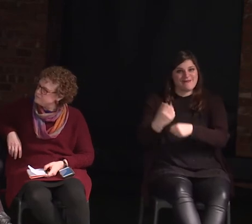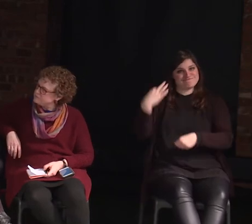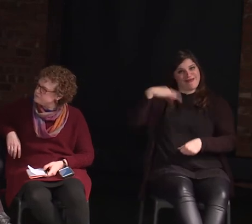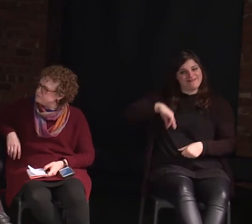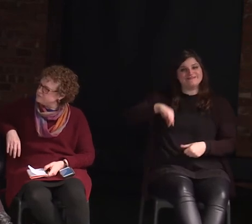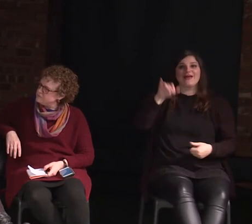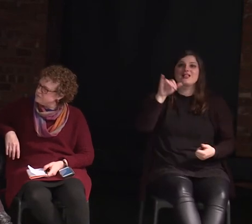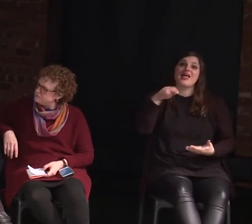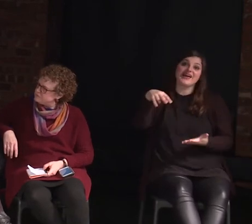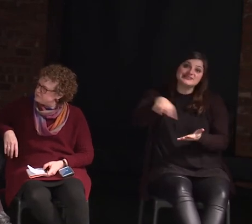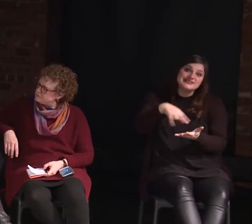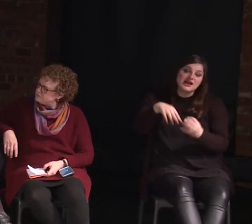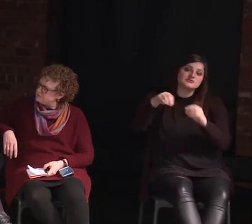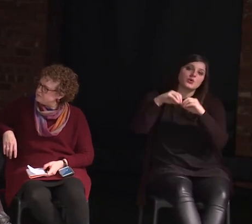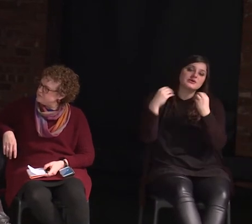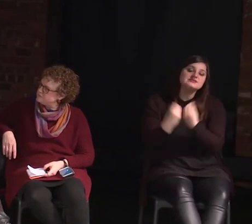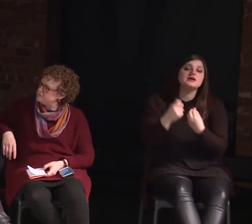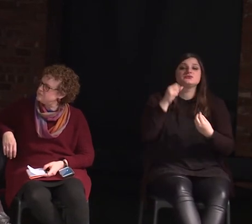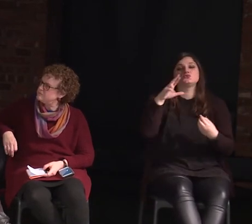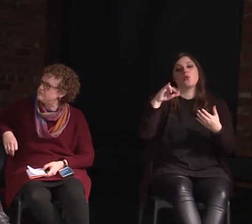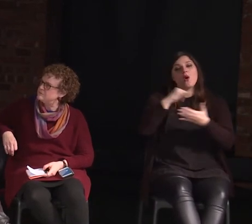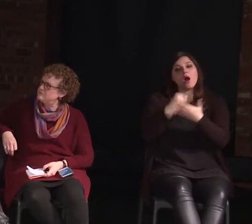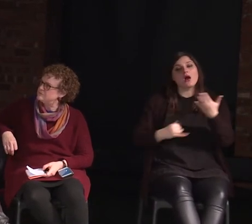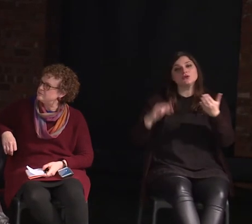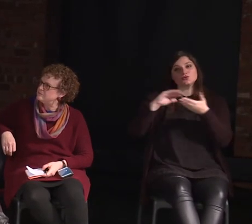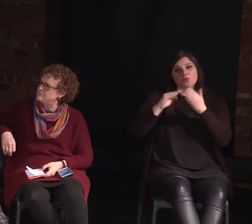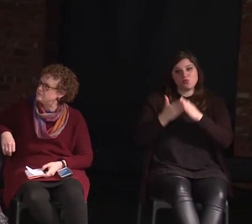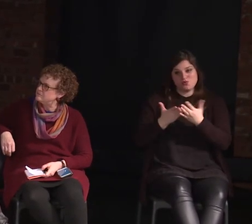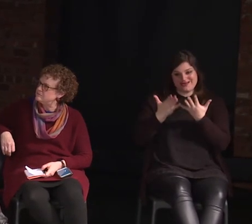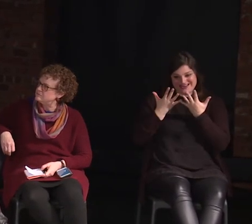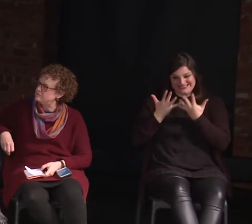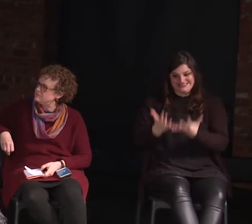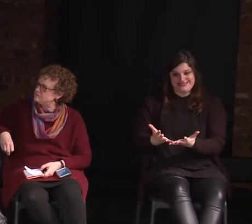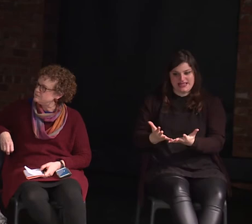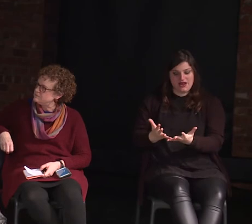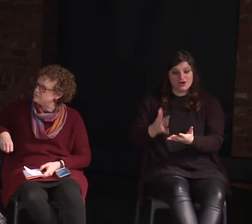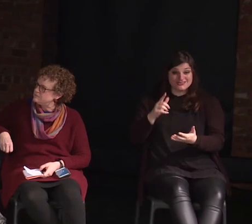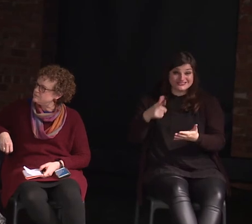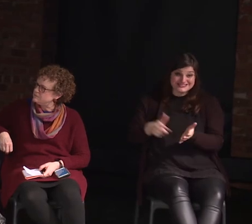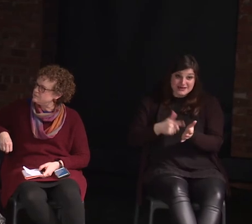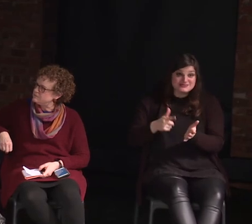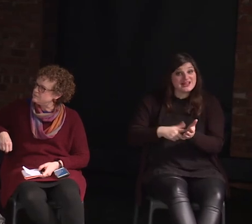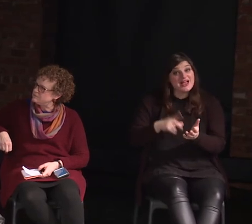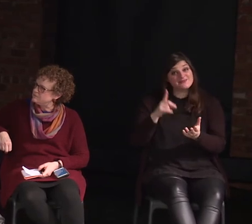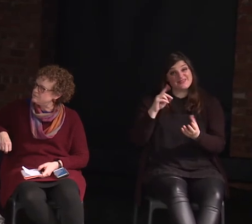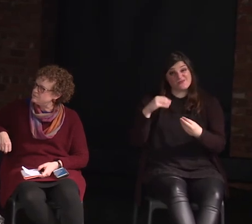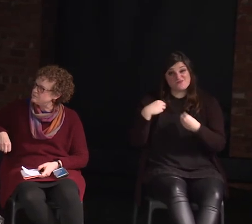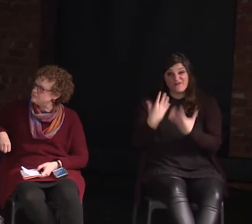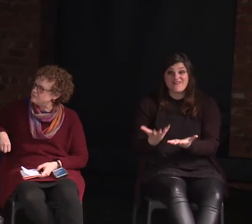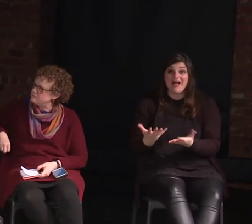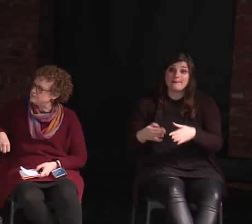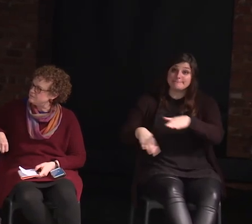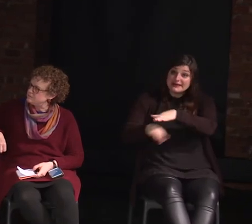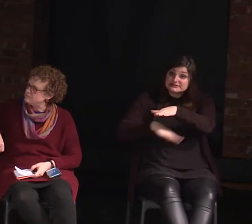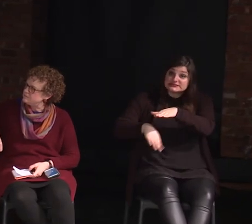that they're really there to provide sometimes basic services to folks living in the community.